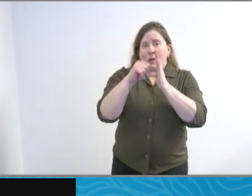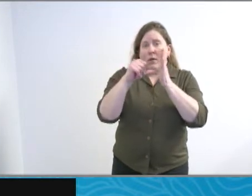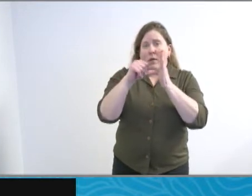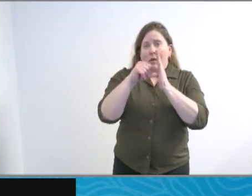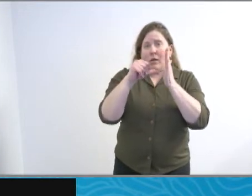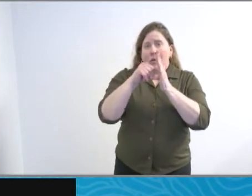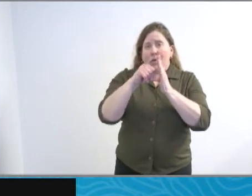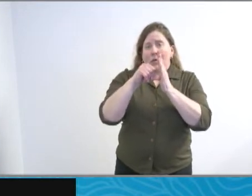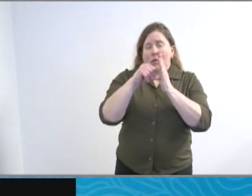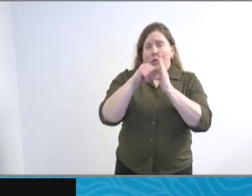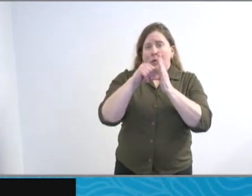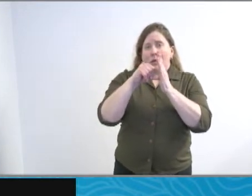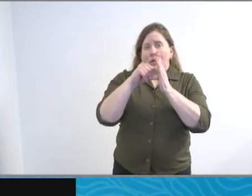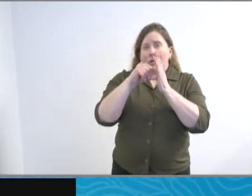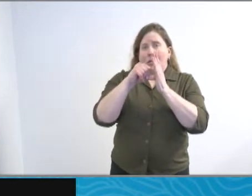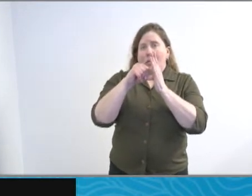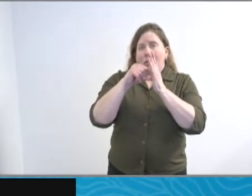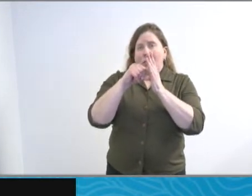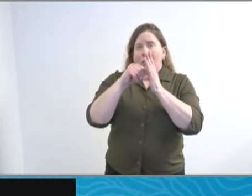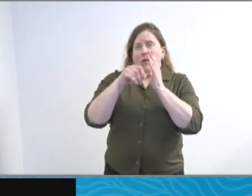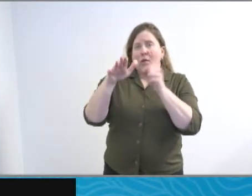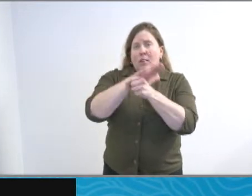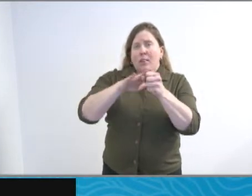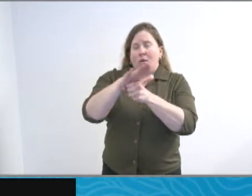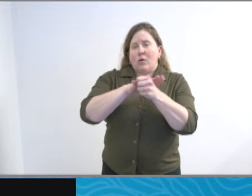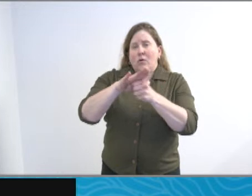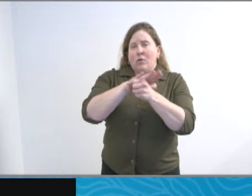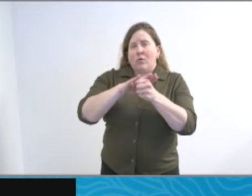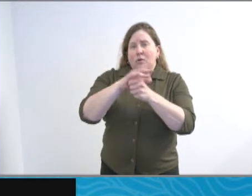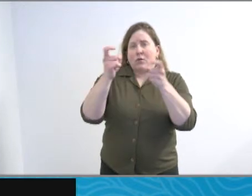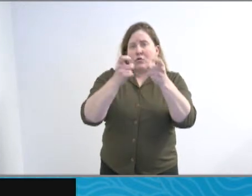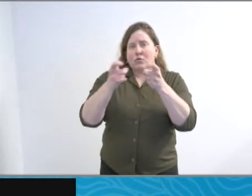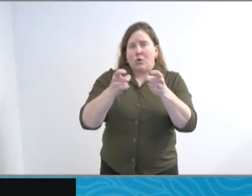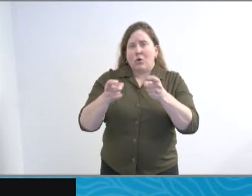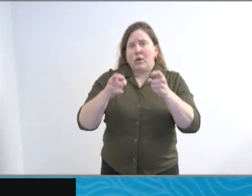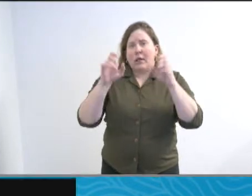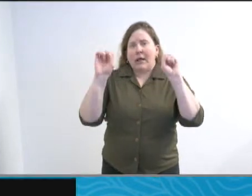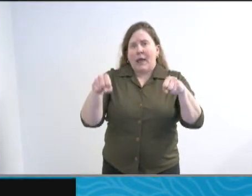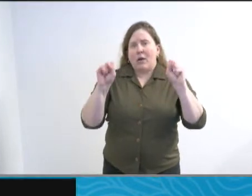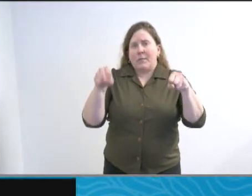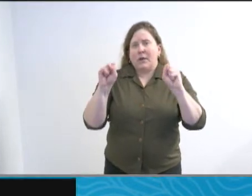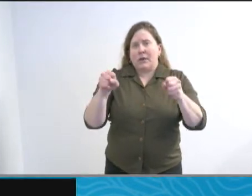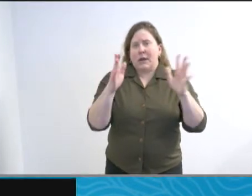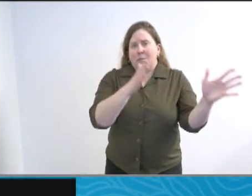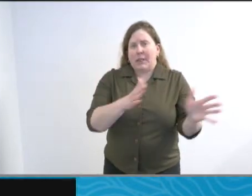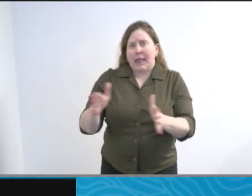and accountability plan. You will be able to see the updated